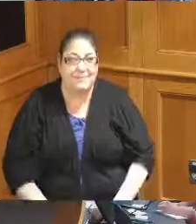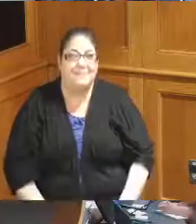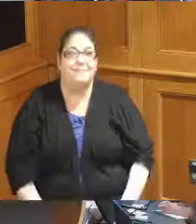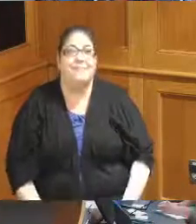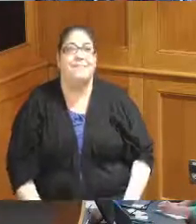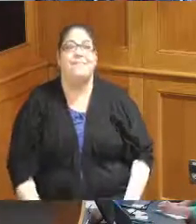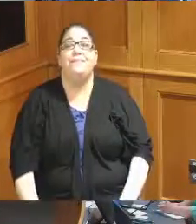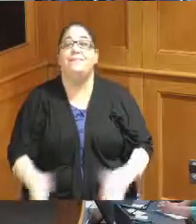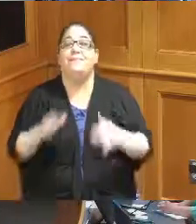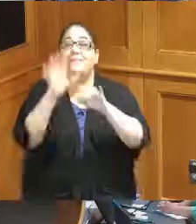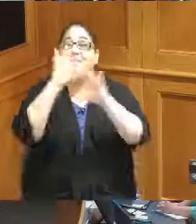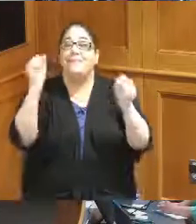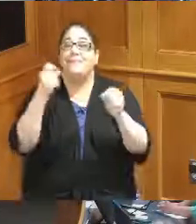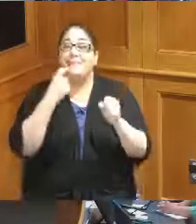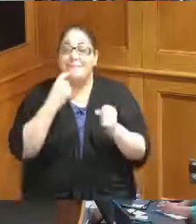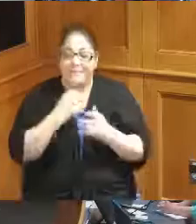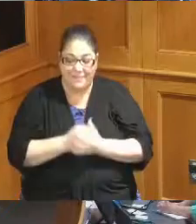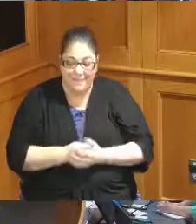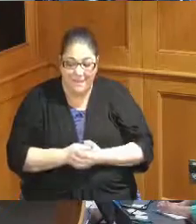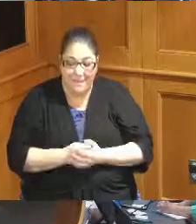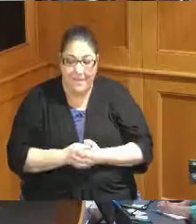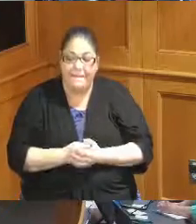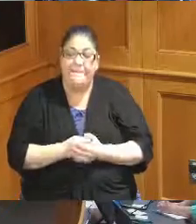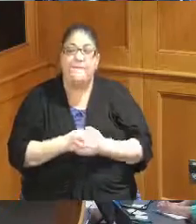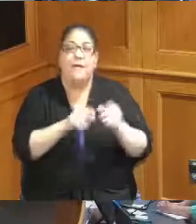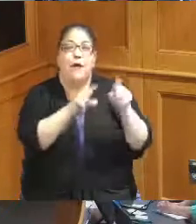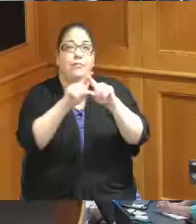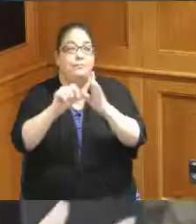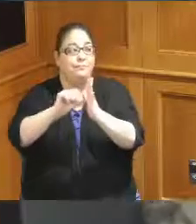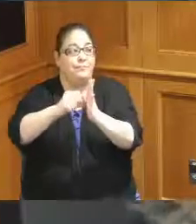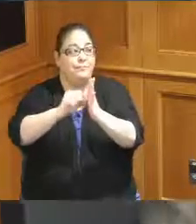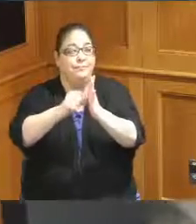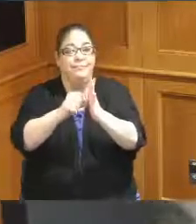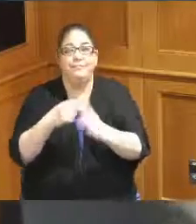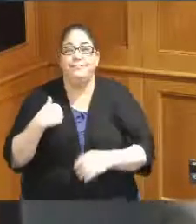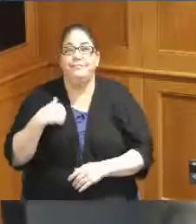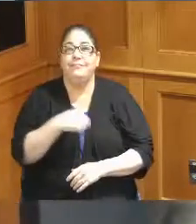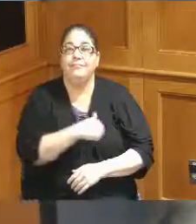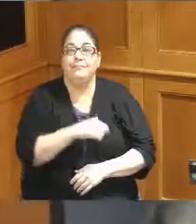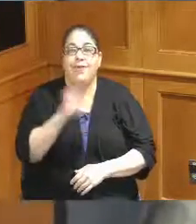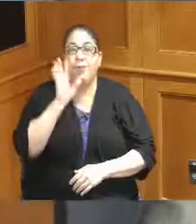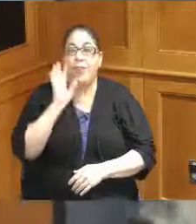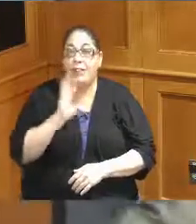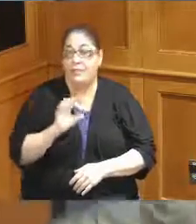and I want to also highlight that we're joined here by our superintendent